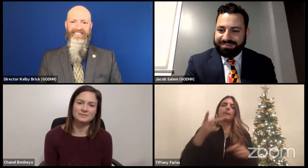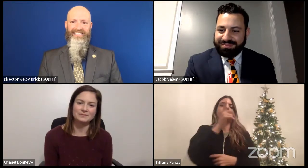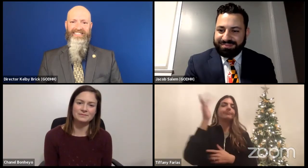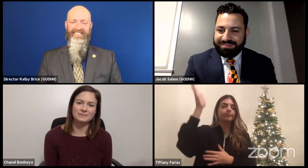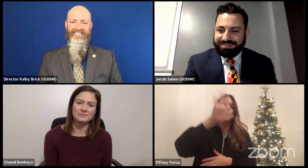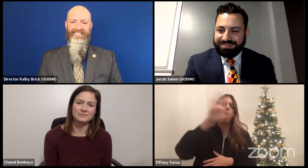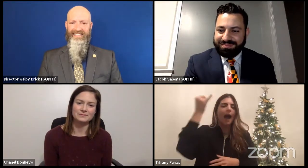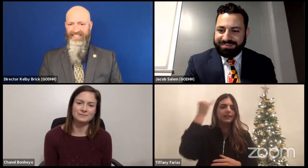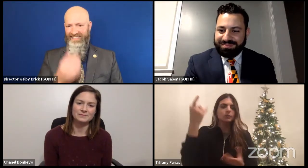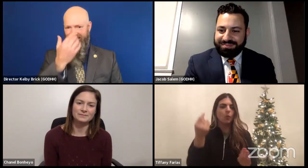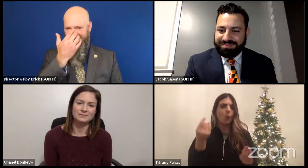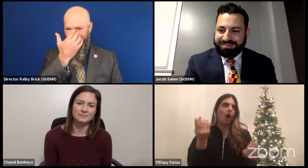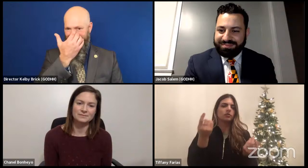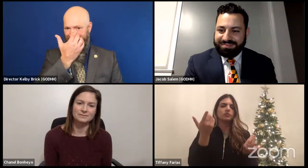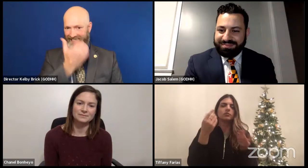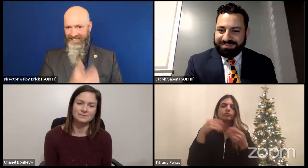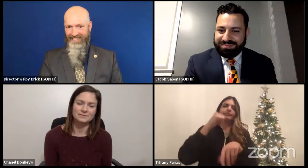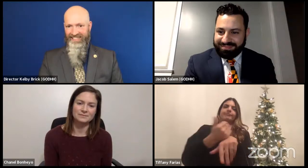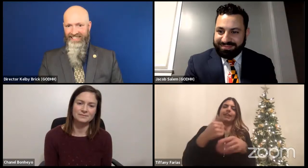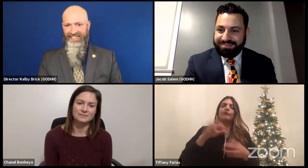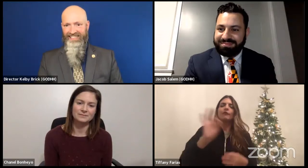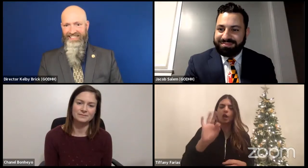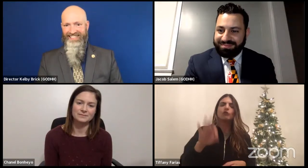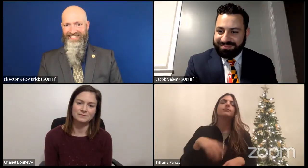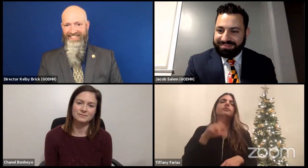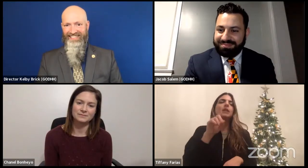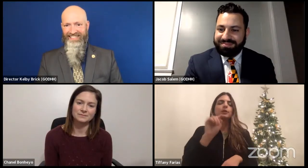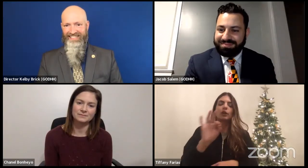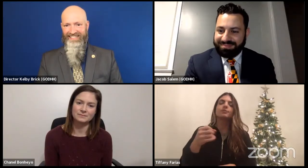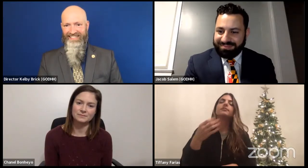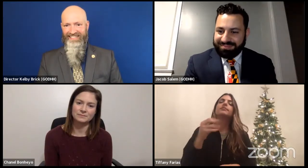audience. We pitched it, all four of the finalists, talking about what our ideas were and what